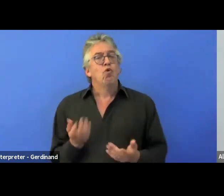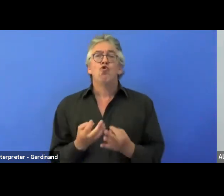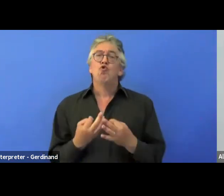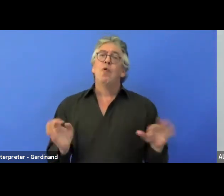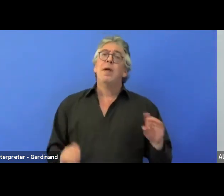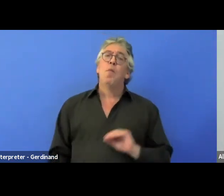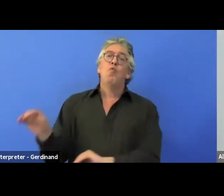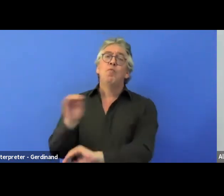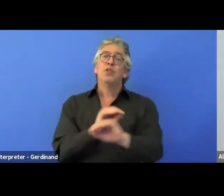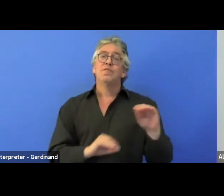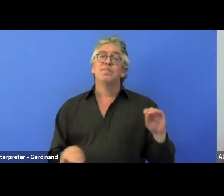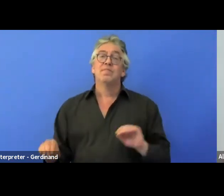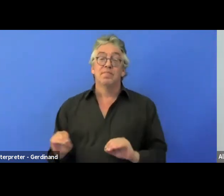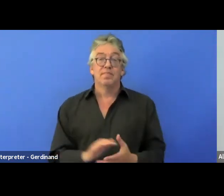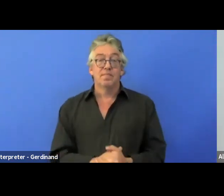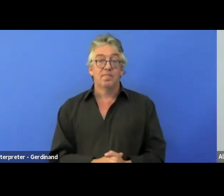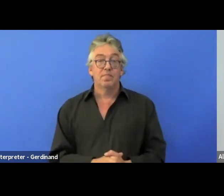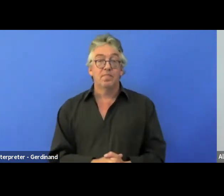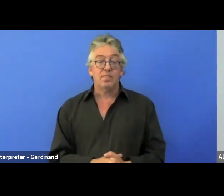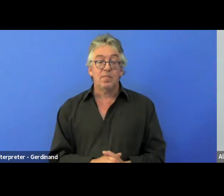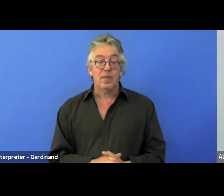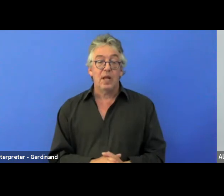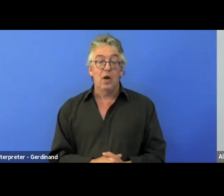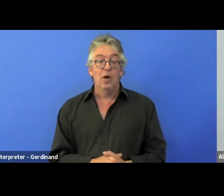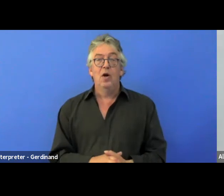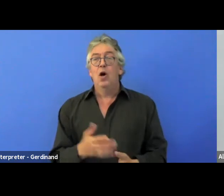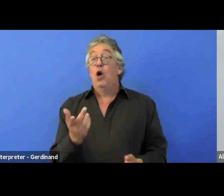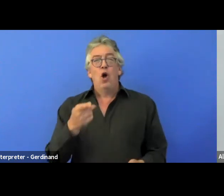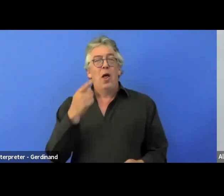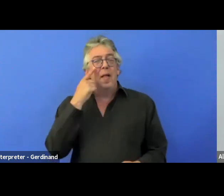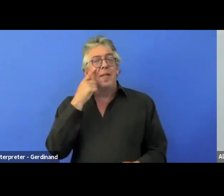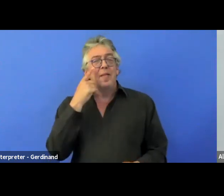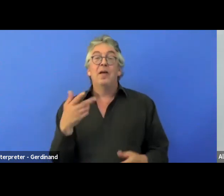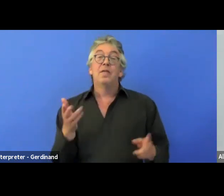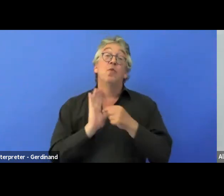because we think of the platforms to access a train, for example